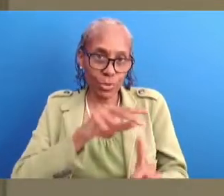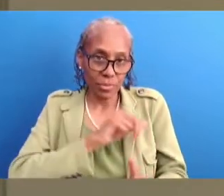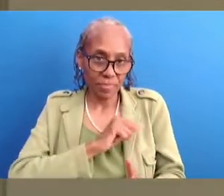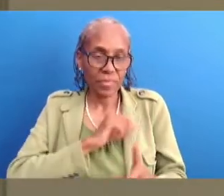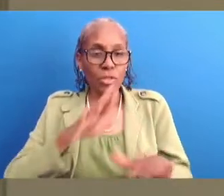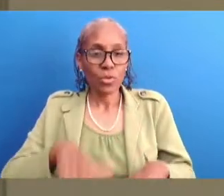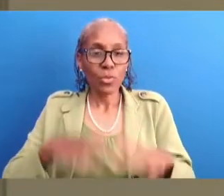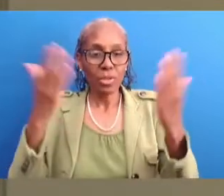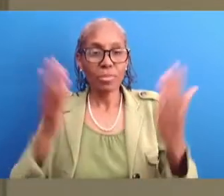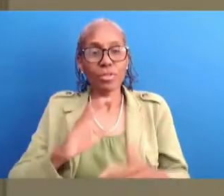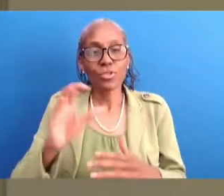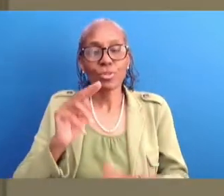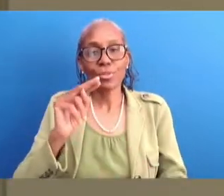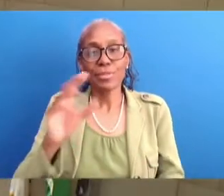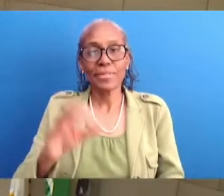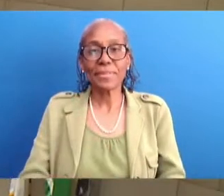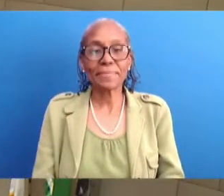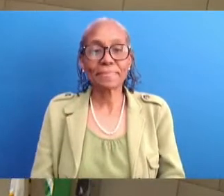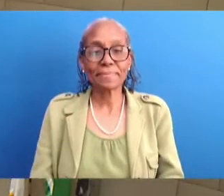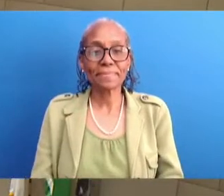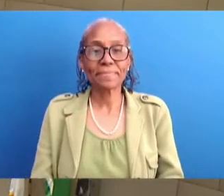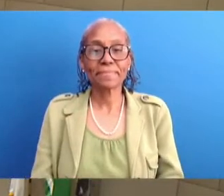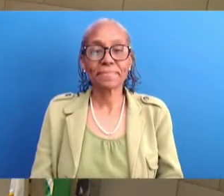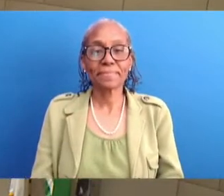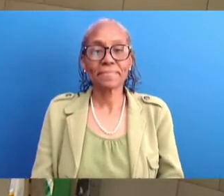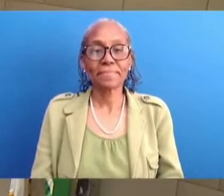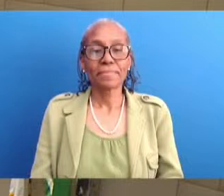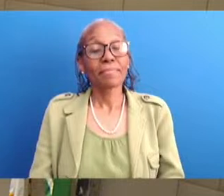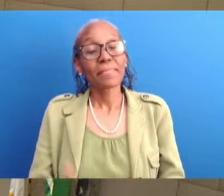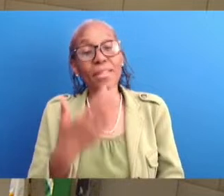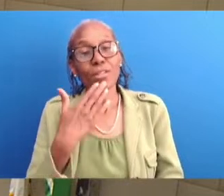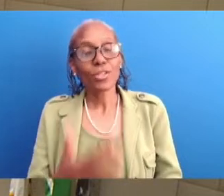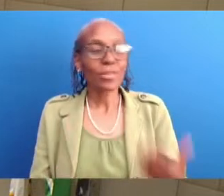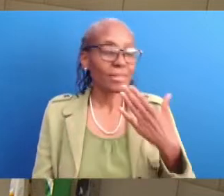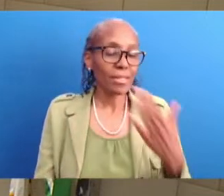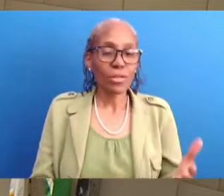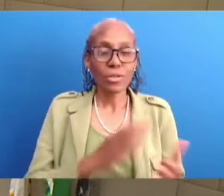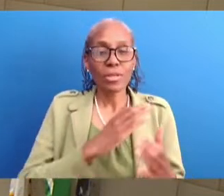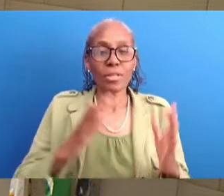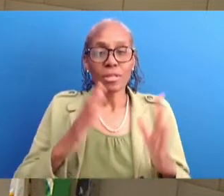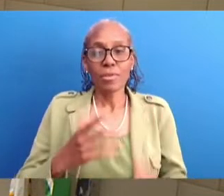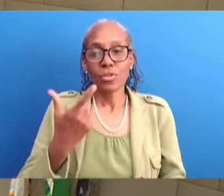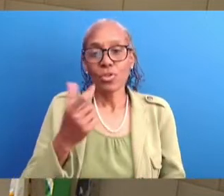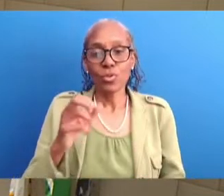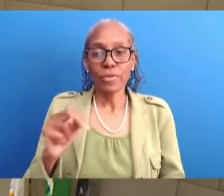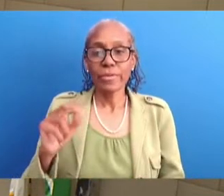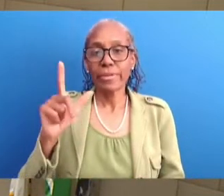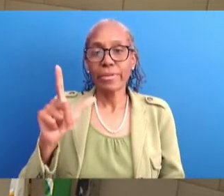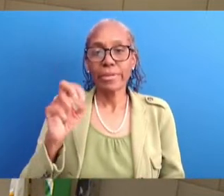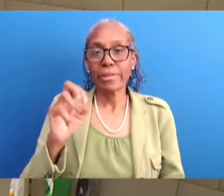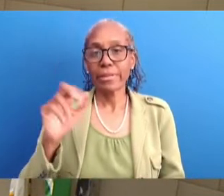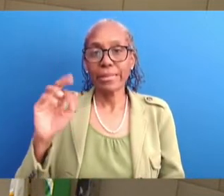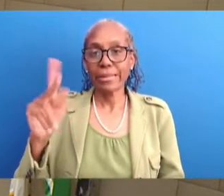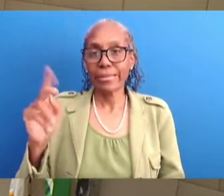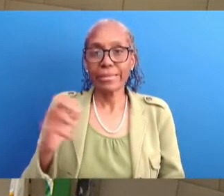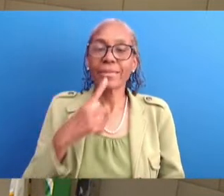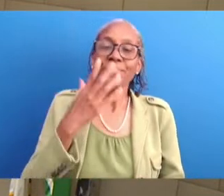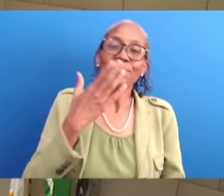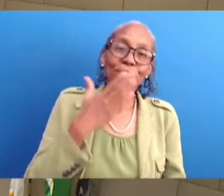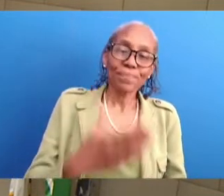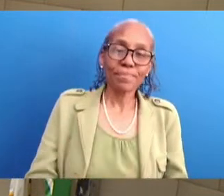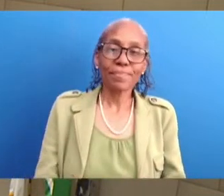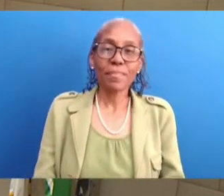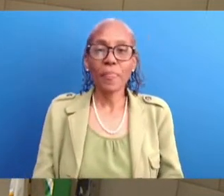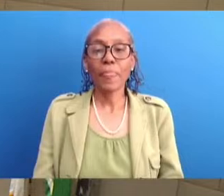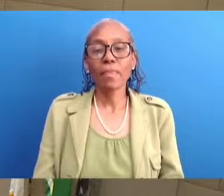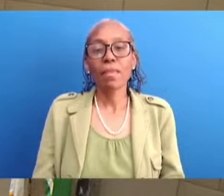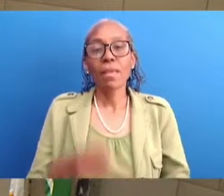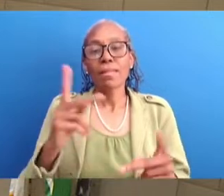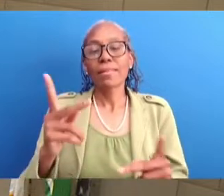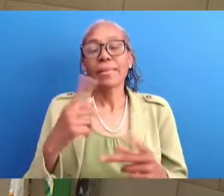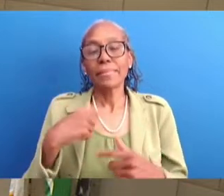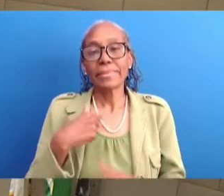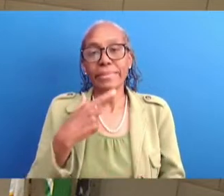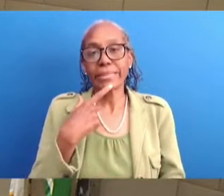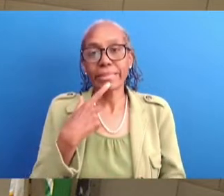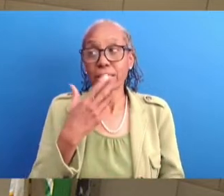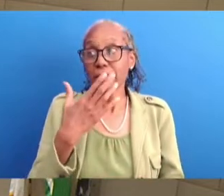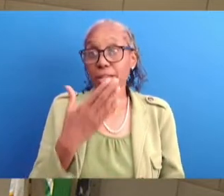THERE AND WHAT YOU DO IN THIS